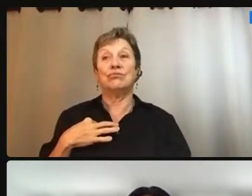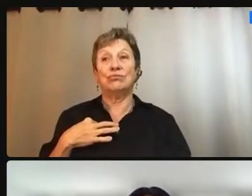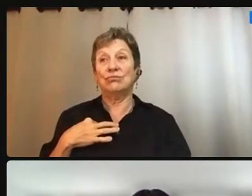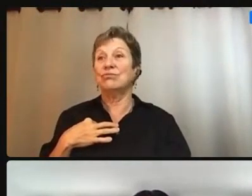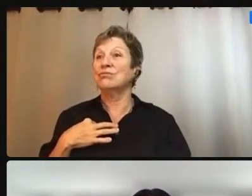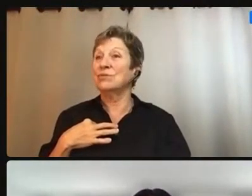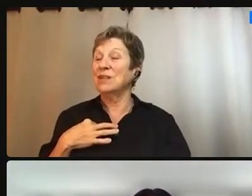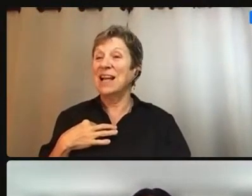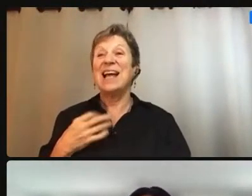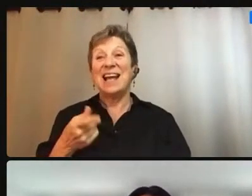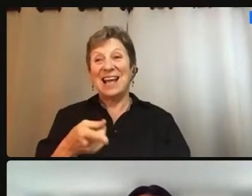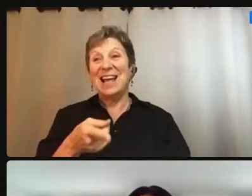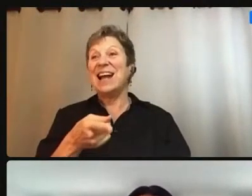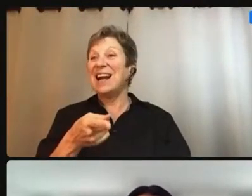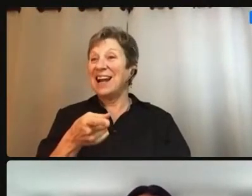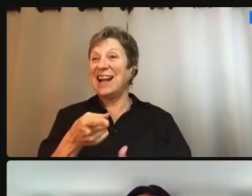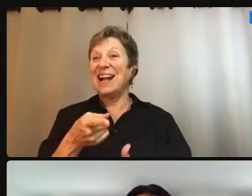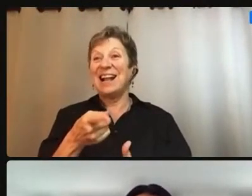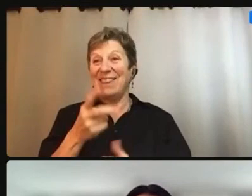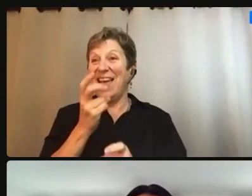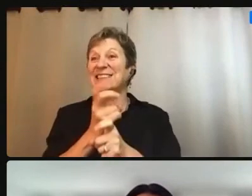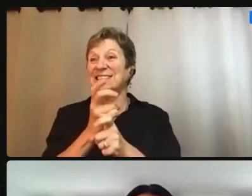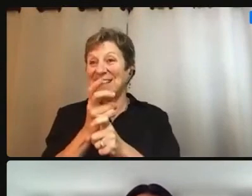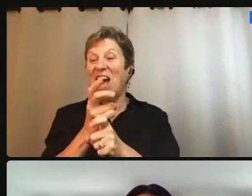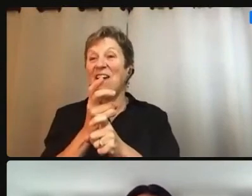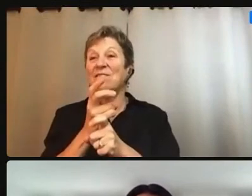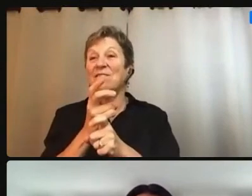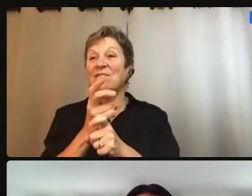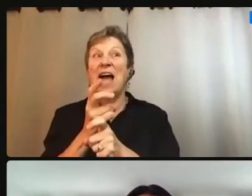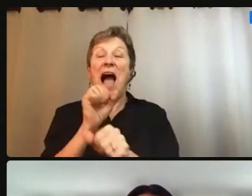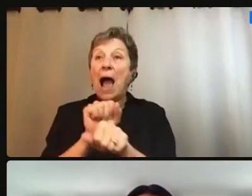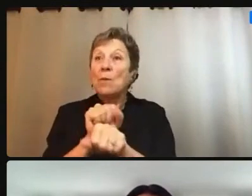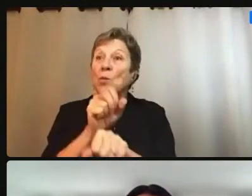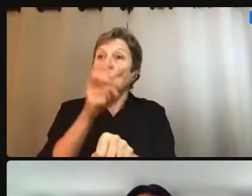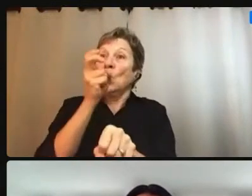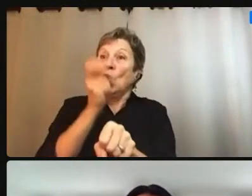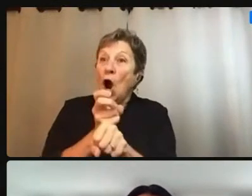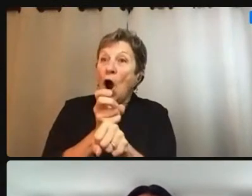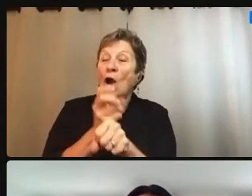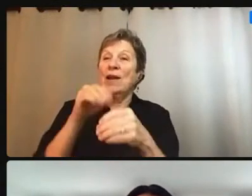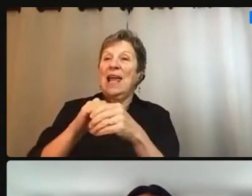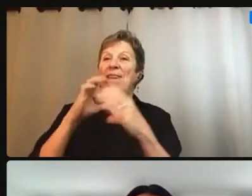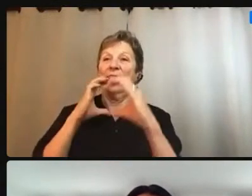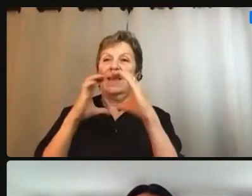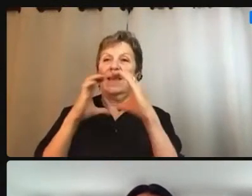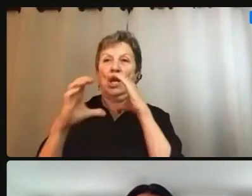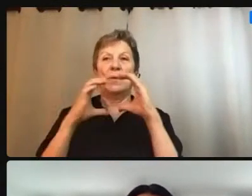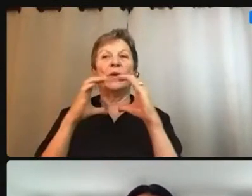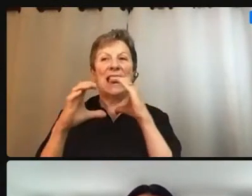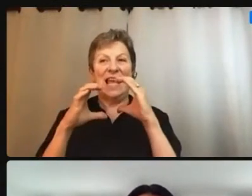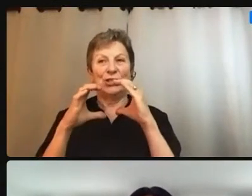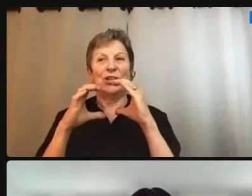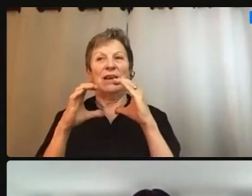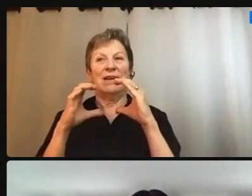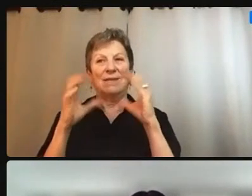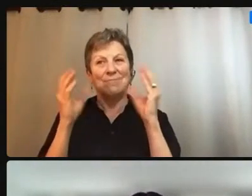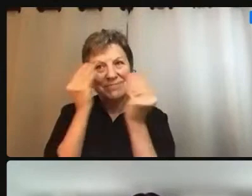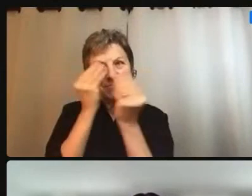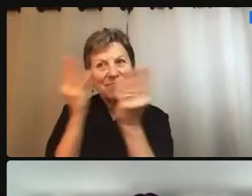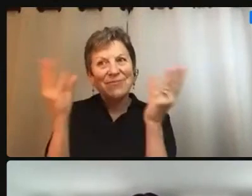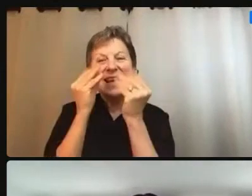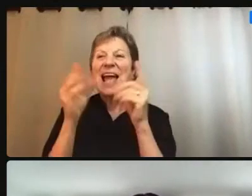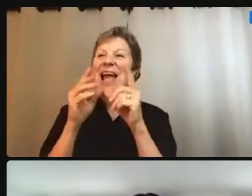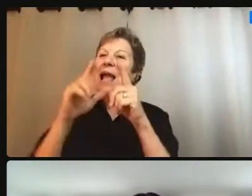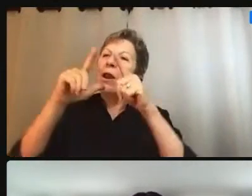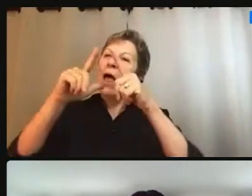STAFF IS VERY POPULAR NOWADAYS.